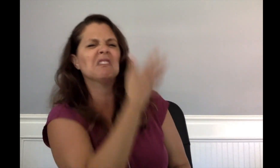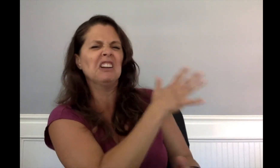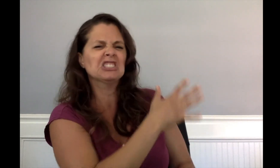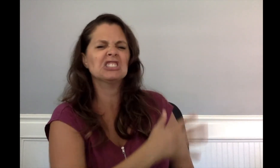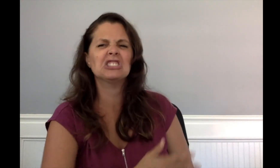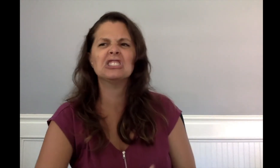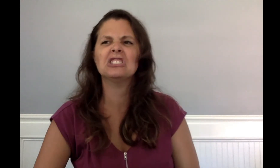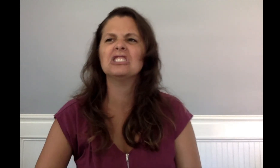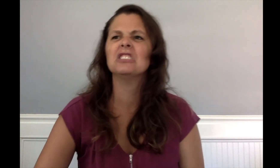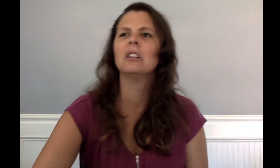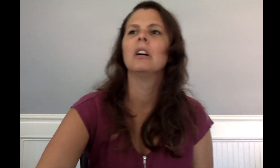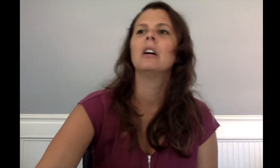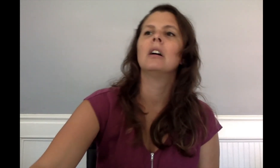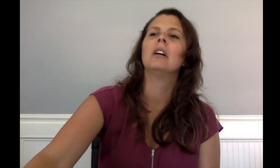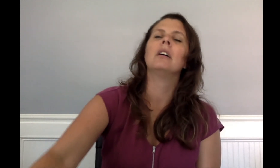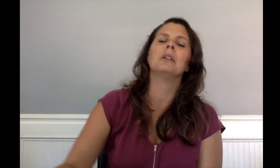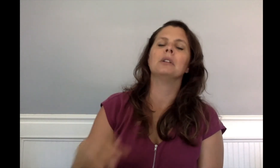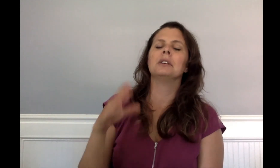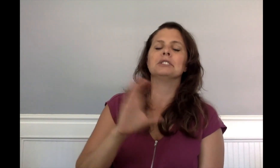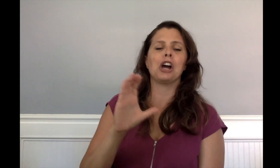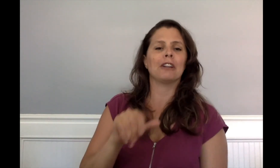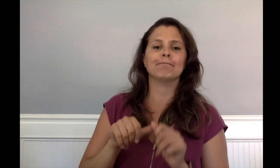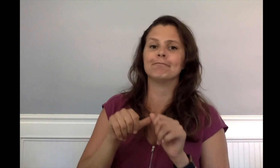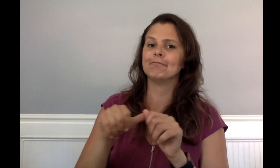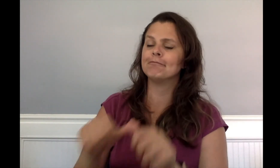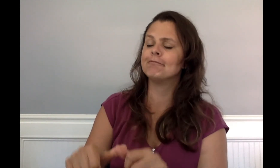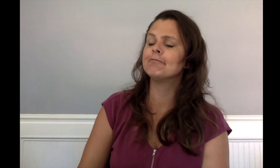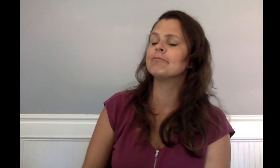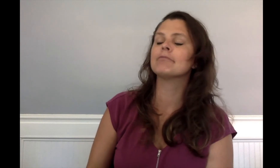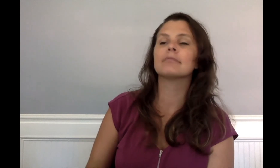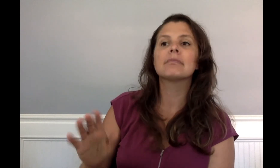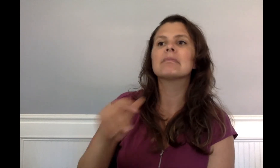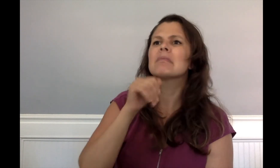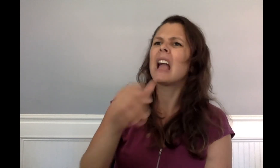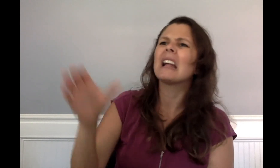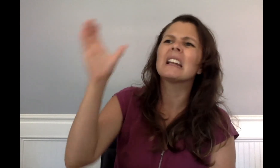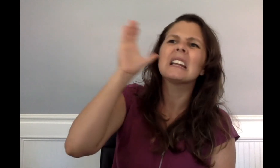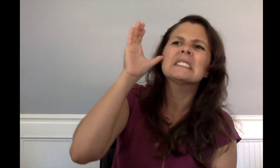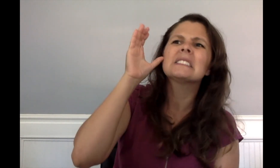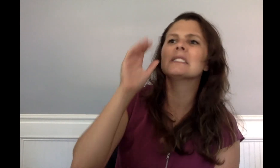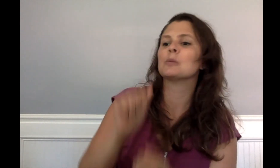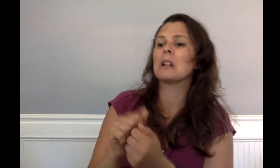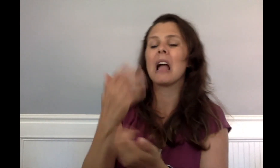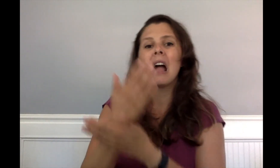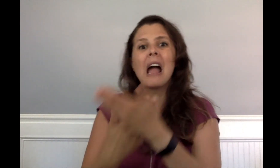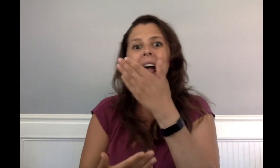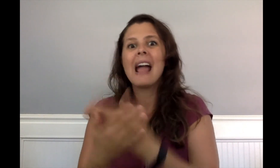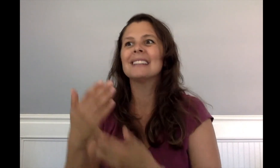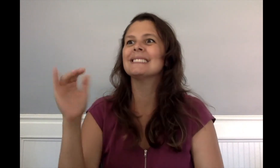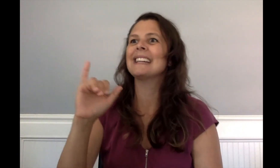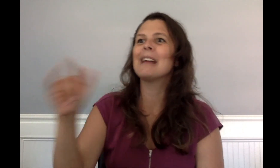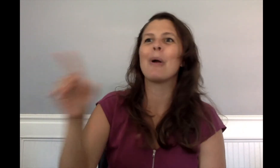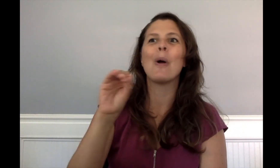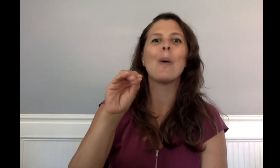"And it's not listening with our eyes."